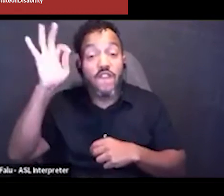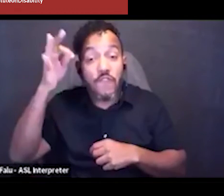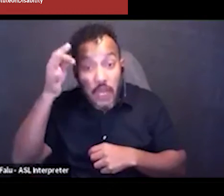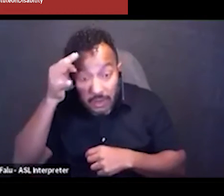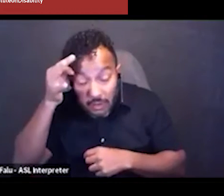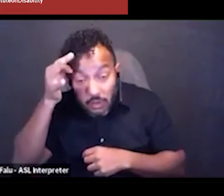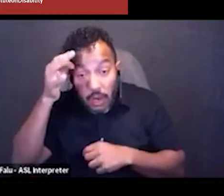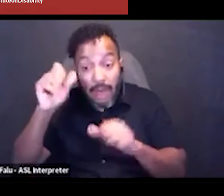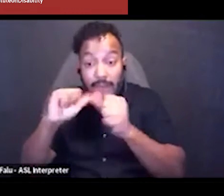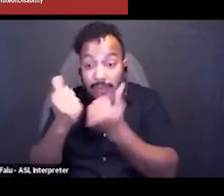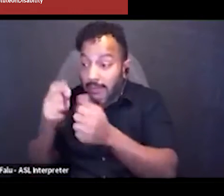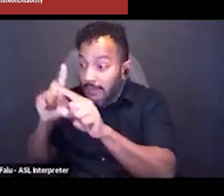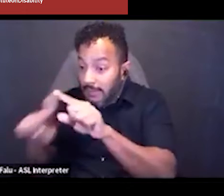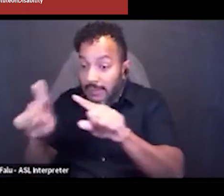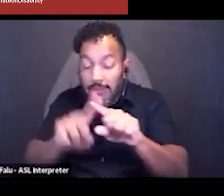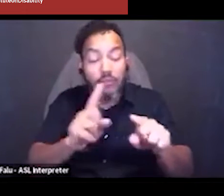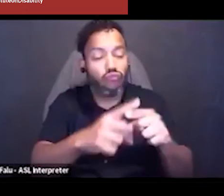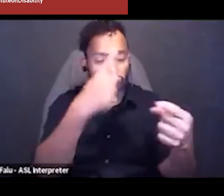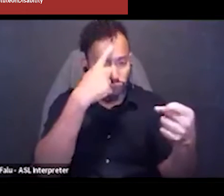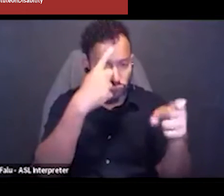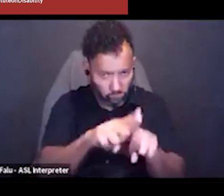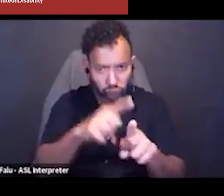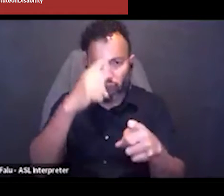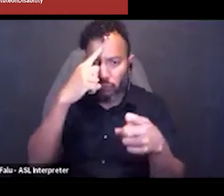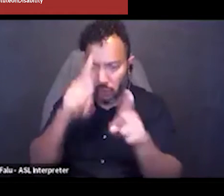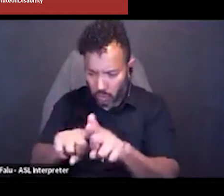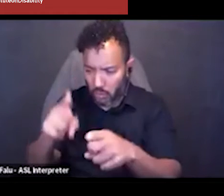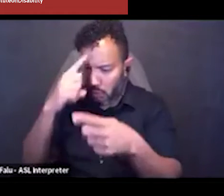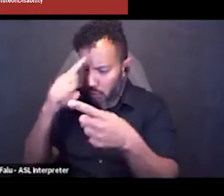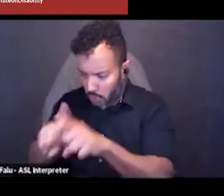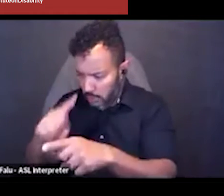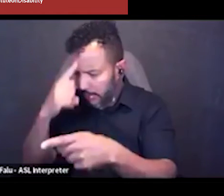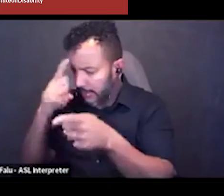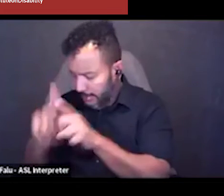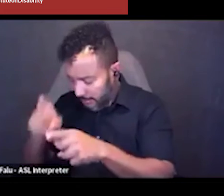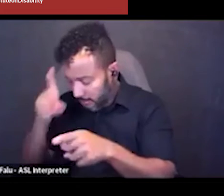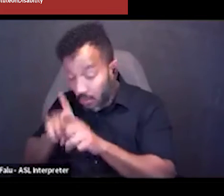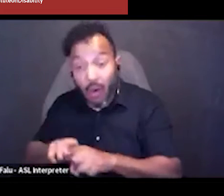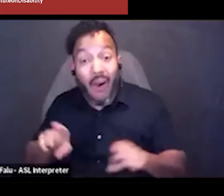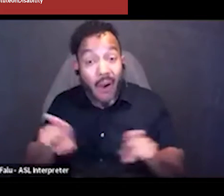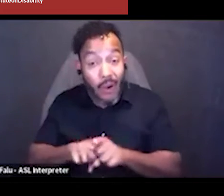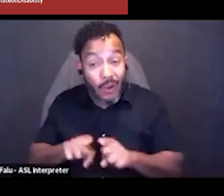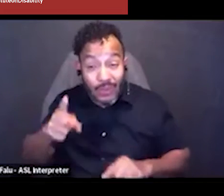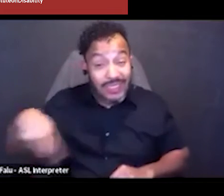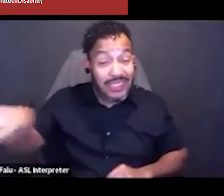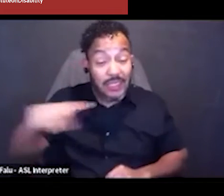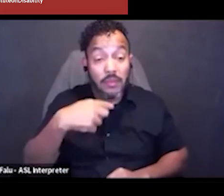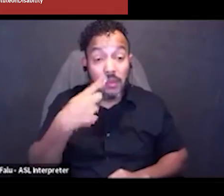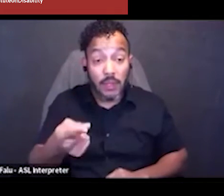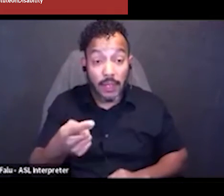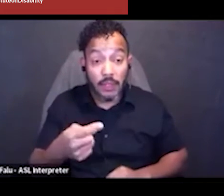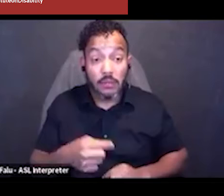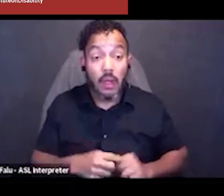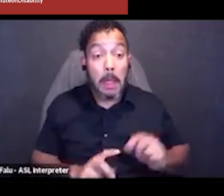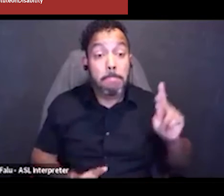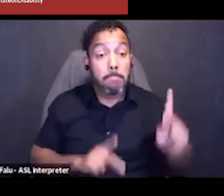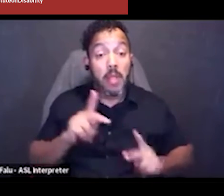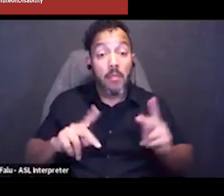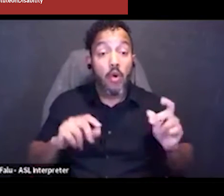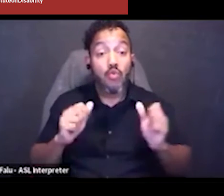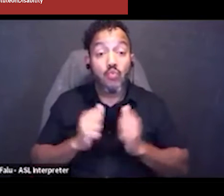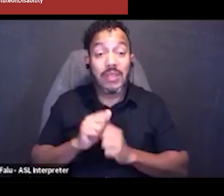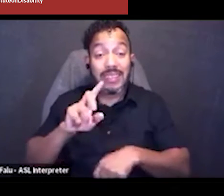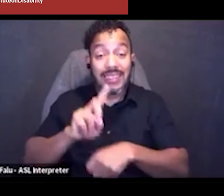and they have gone so far as to say that the civil rights of people with disabilities are